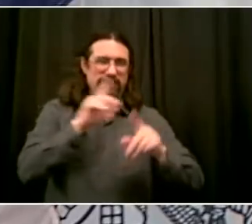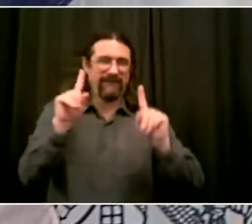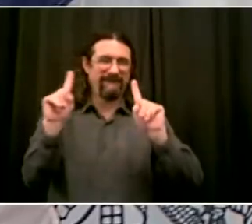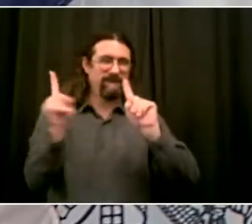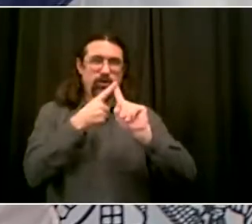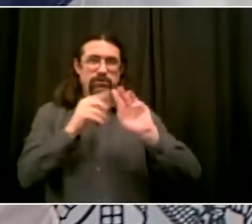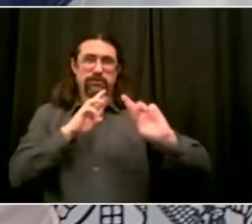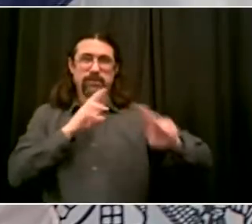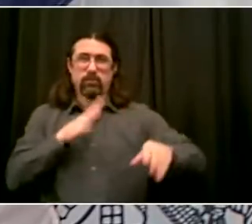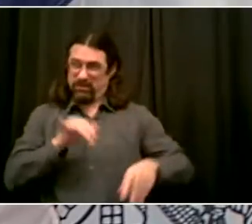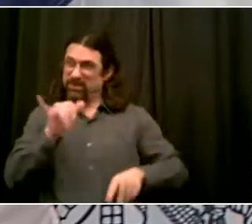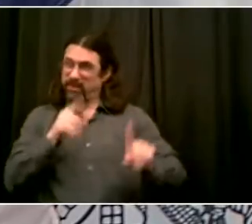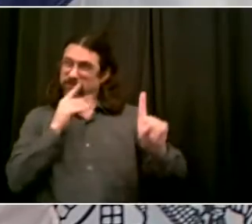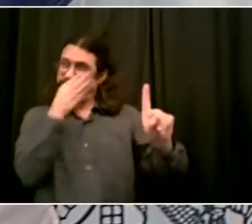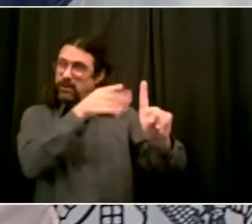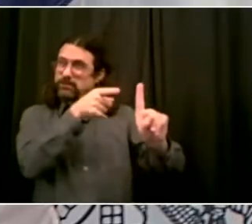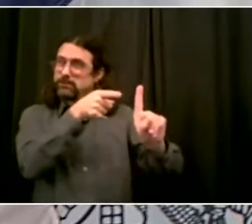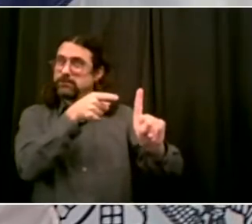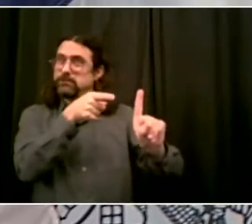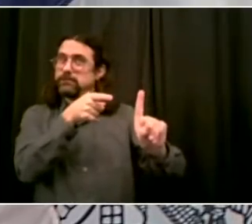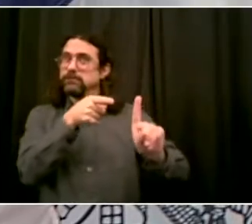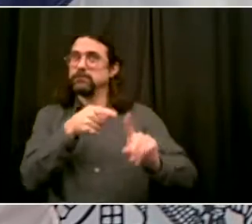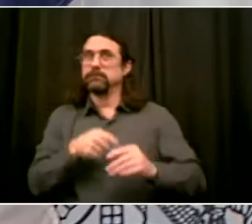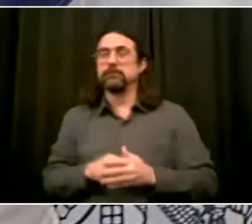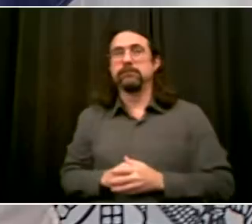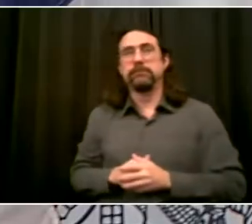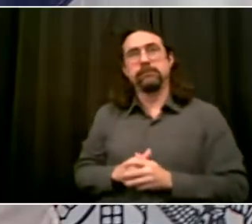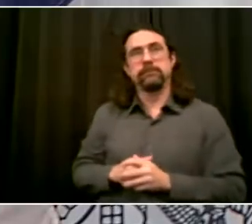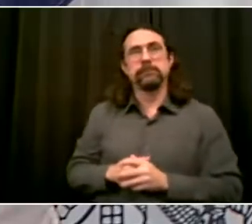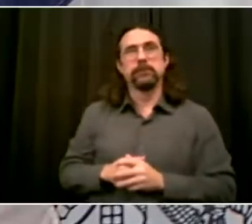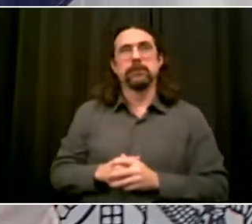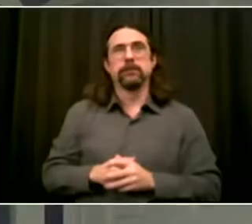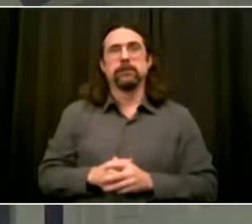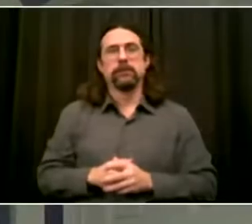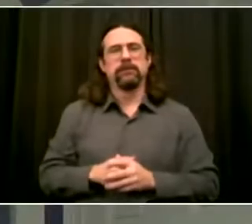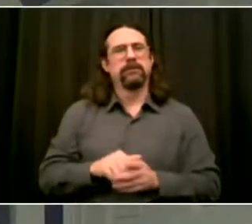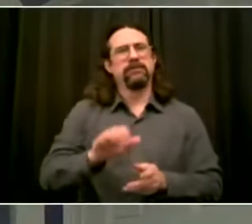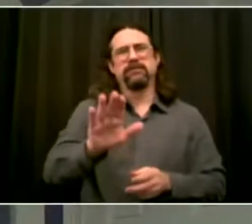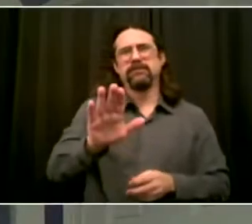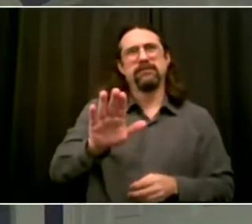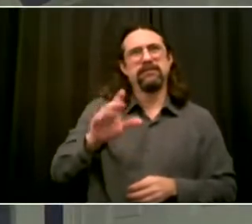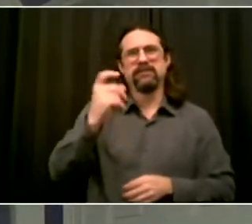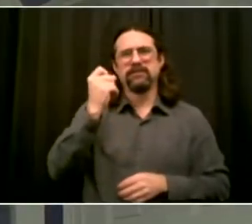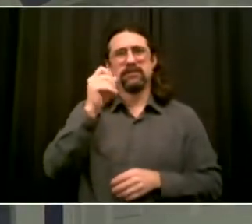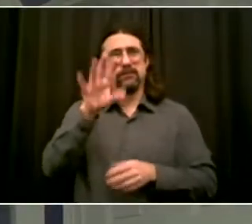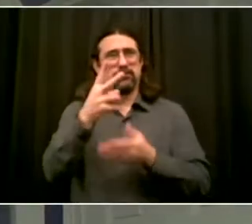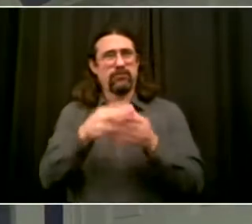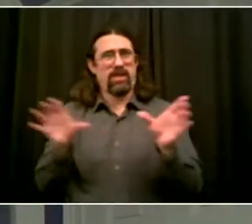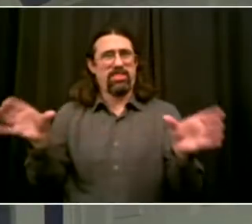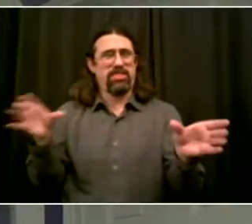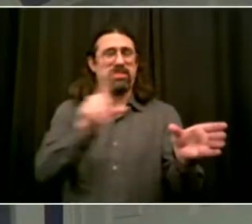HIGHEST PRIORITY, LITERALLY, A D REMEMBER THE VACCINE SHIPMENTS ARE GOING TO BE COMING IN WEEKLY SO WE'' RE RENGGOI TO QUICKLY BE